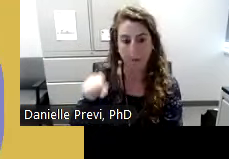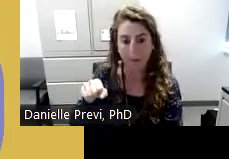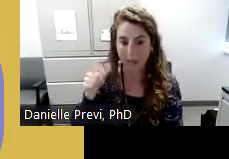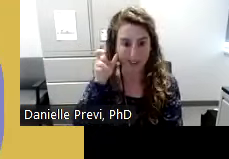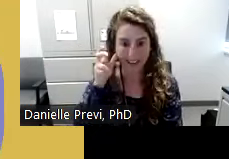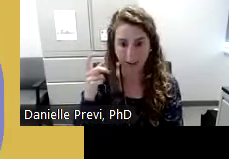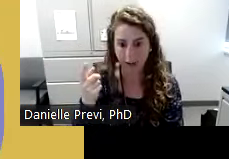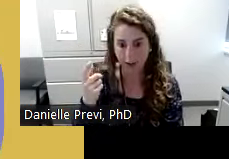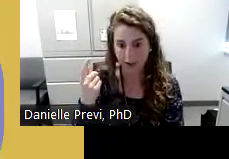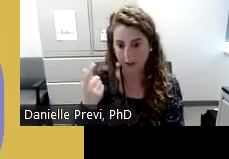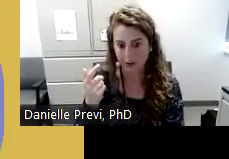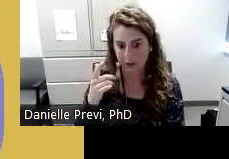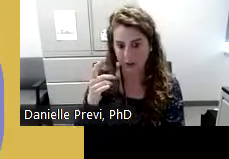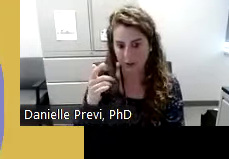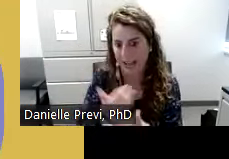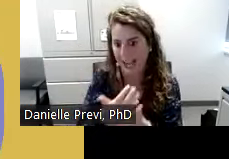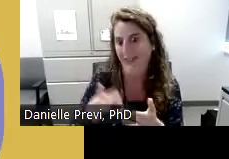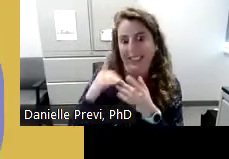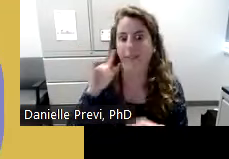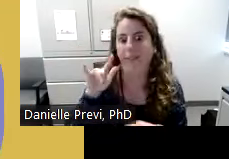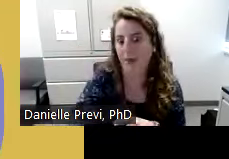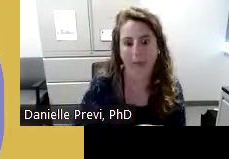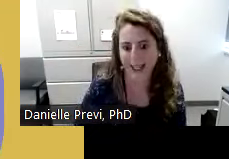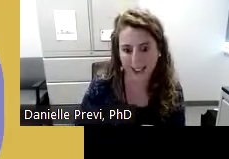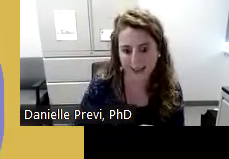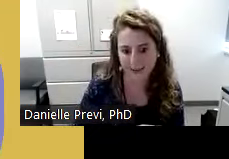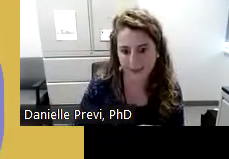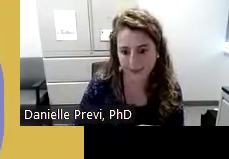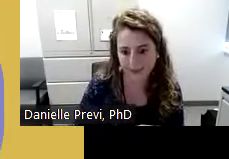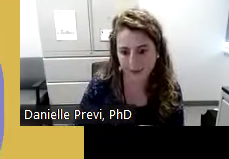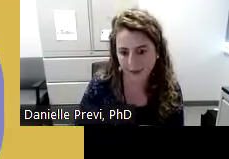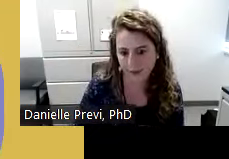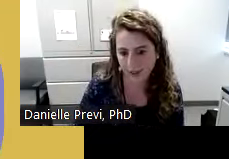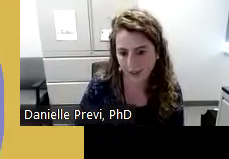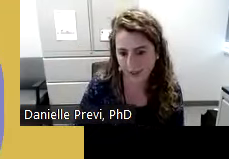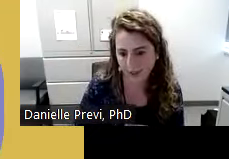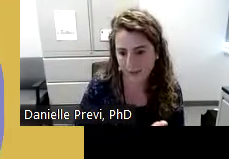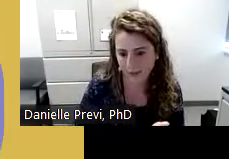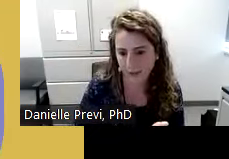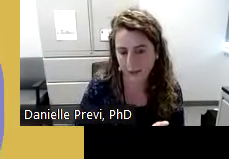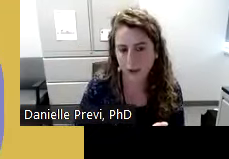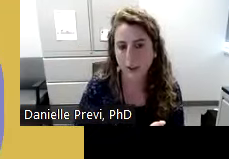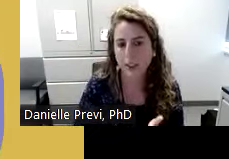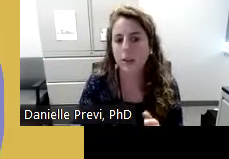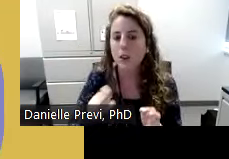deaf individual might not be able to hear anything with the exception of maybe an airplane.